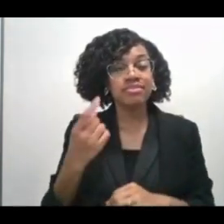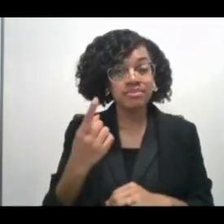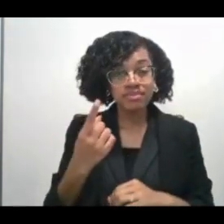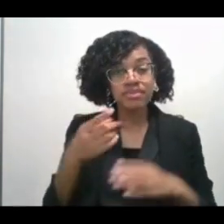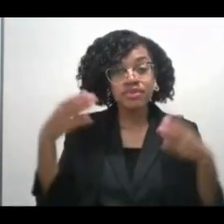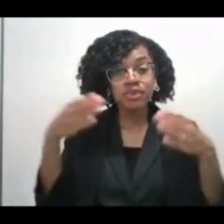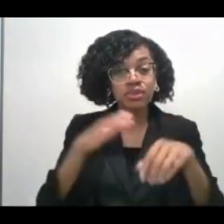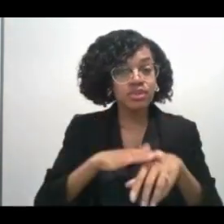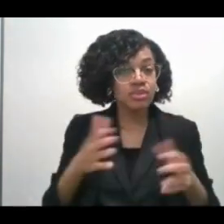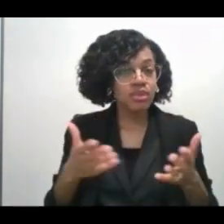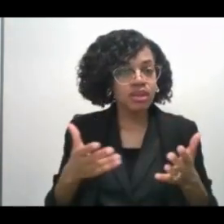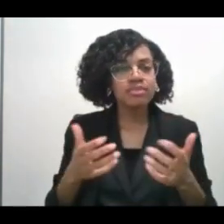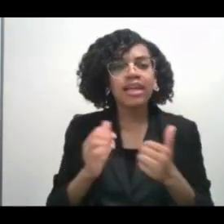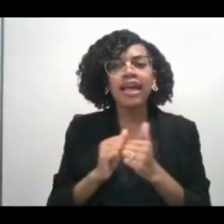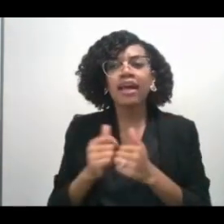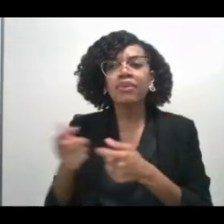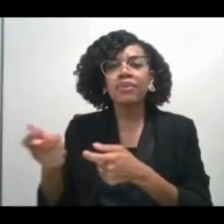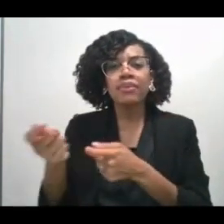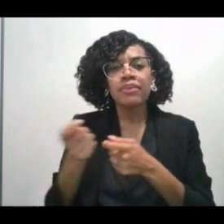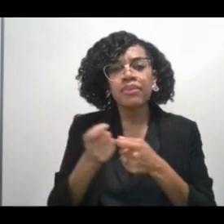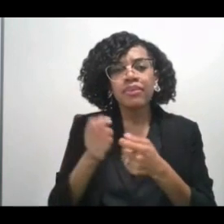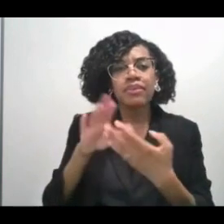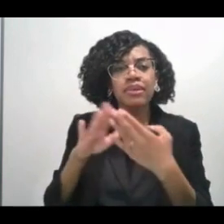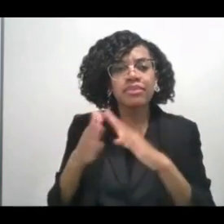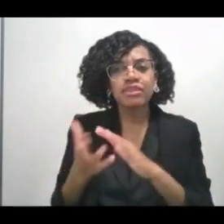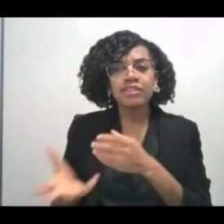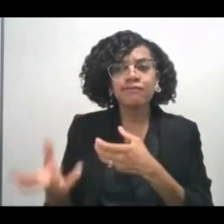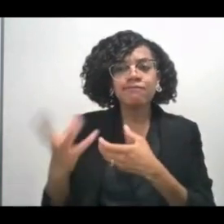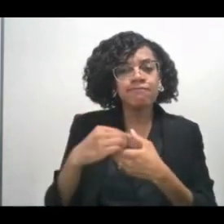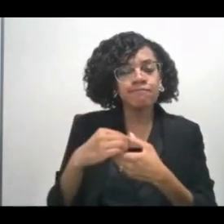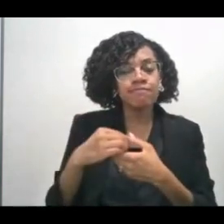very aligned with the way we've written this federal